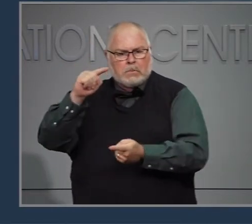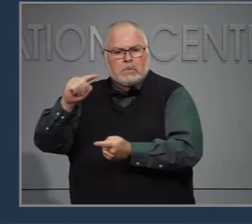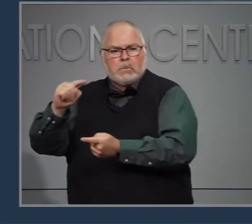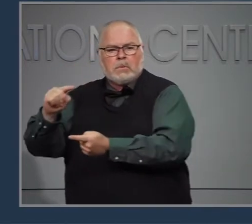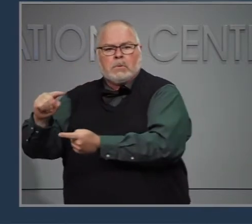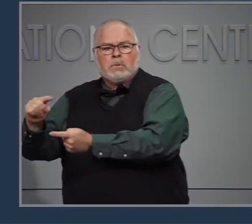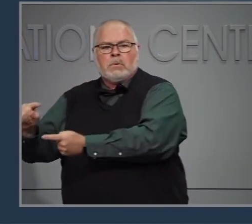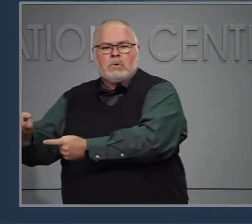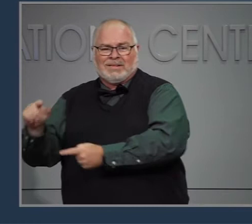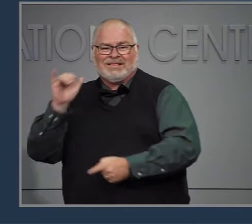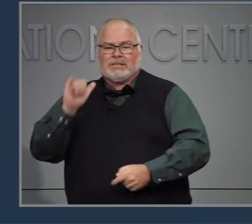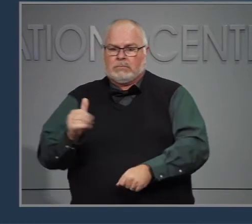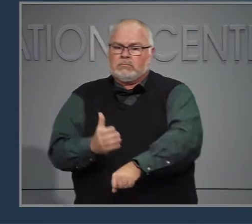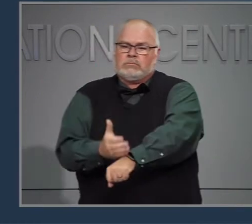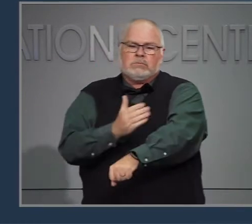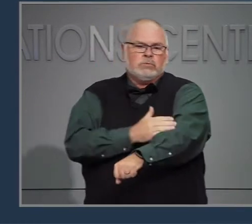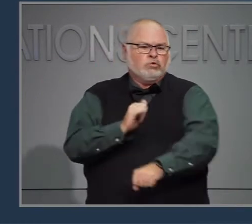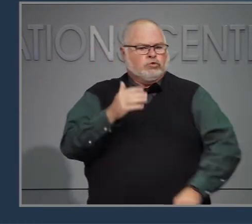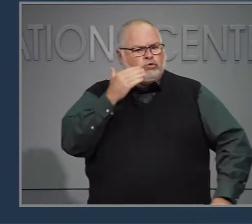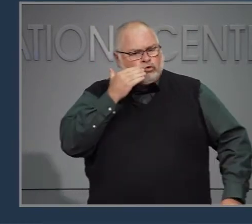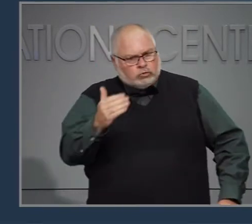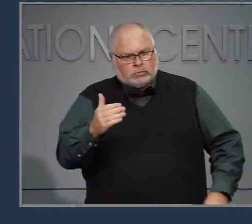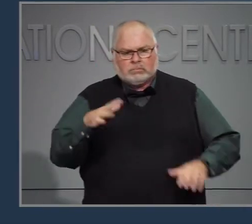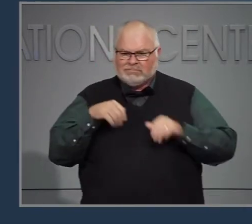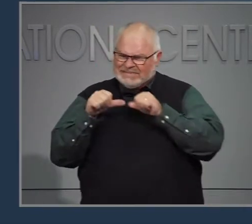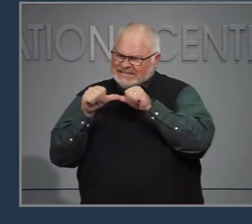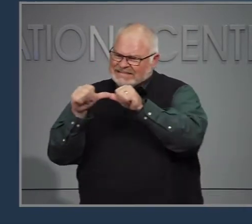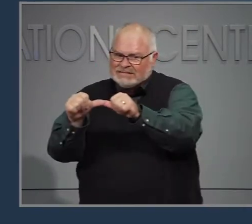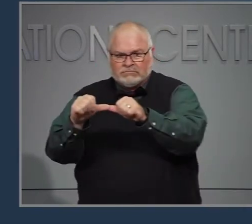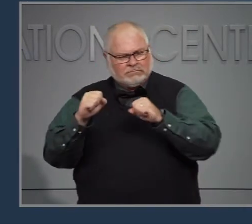AND THAT'S PROGRESS THAT NEEDS TO CONTINUE.